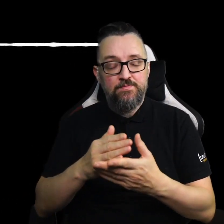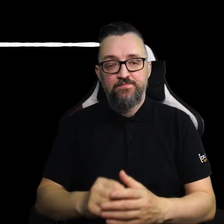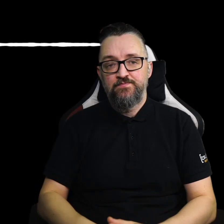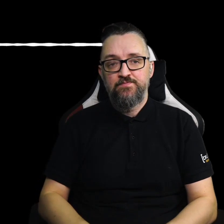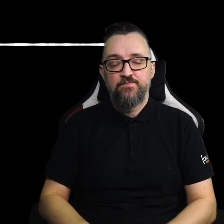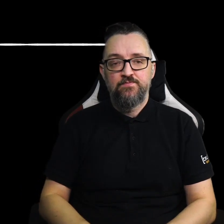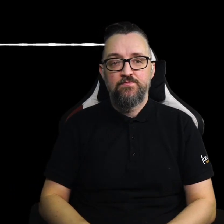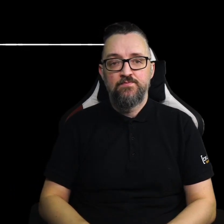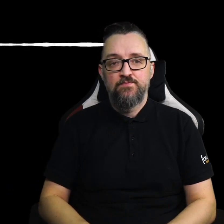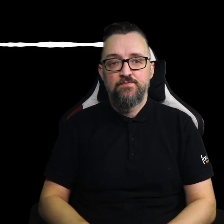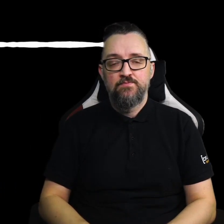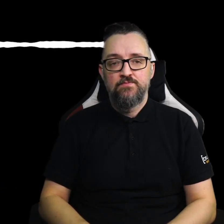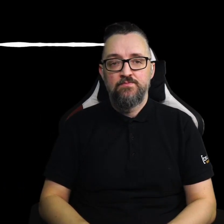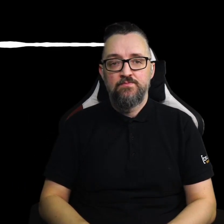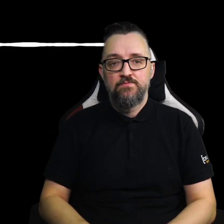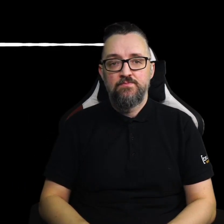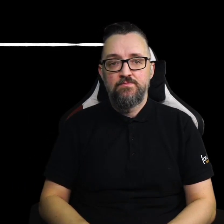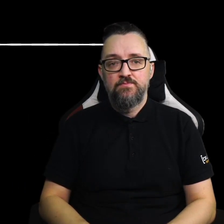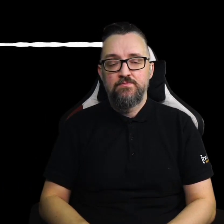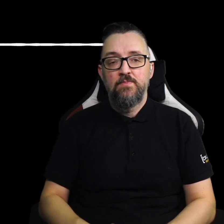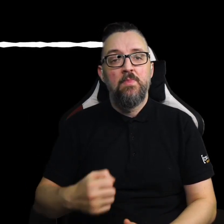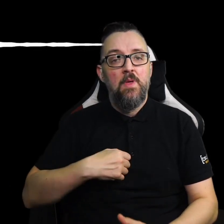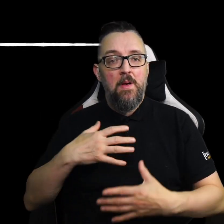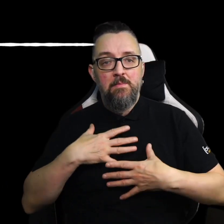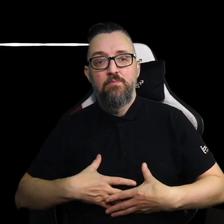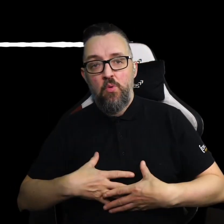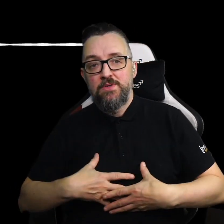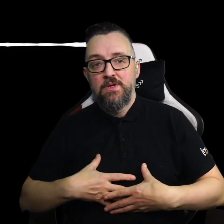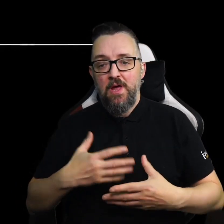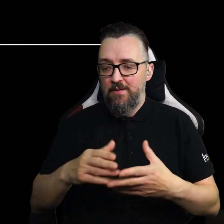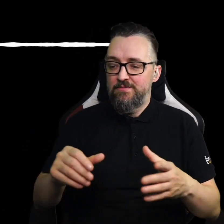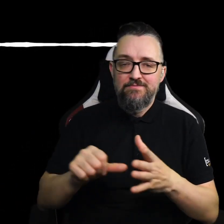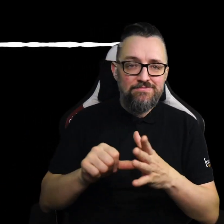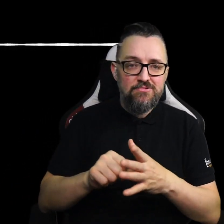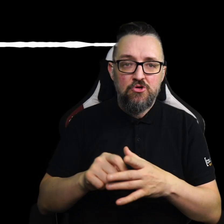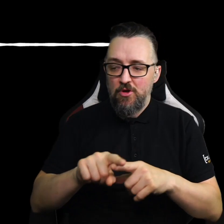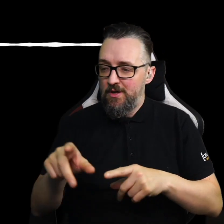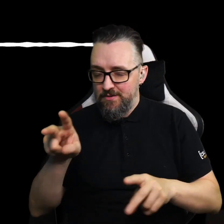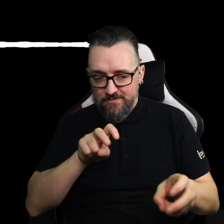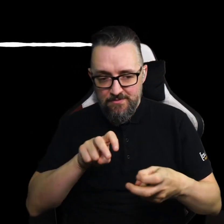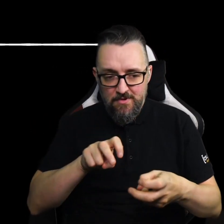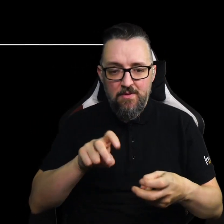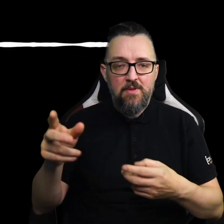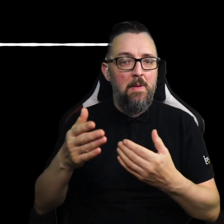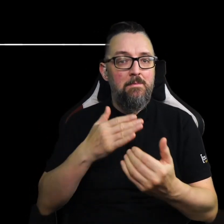My body needed to wait until time, after six surgeries, to gather strength for more surgeries.